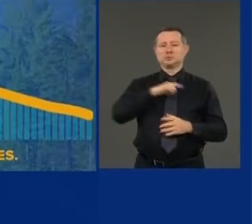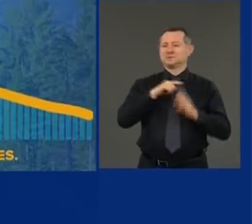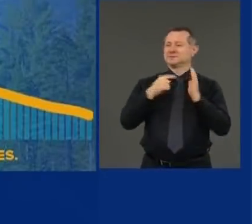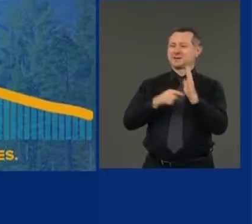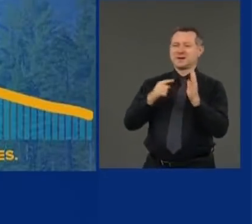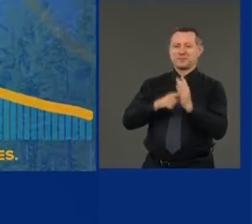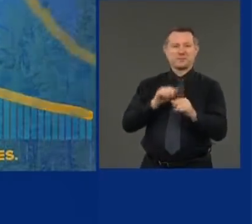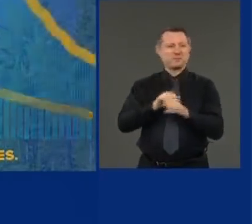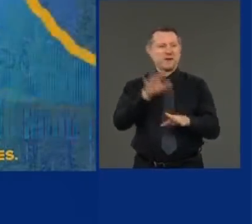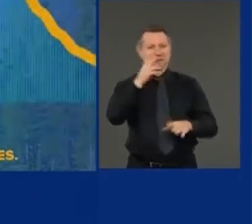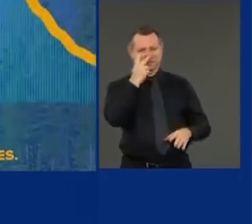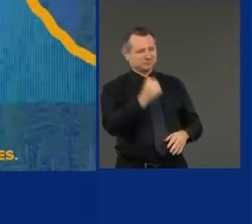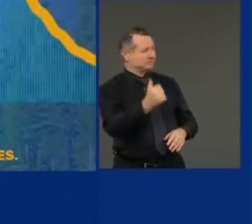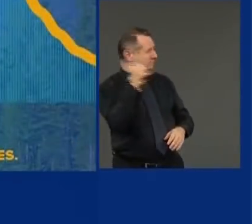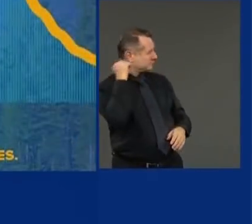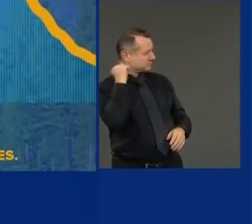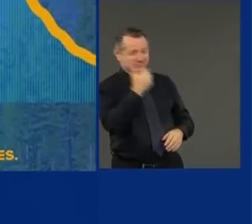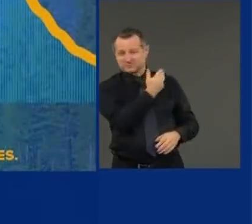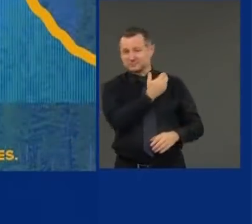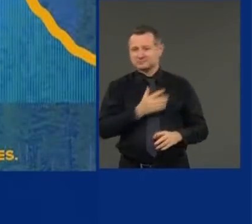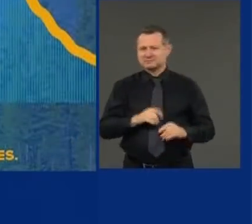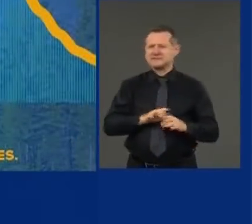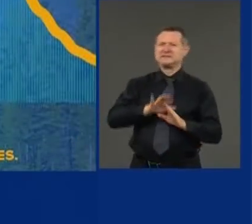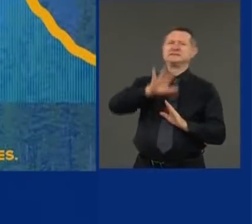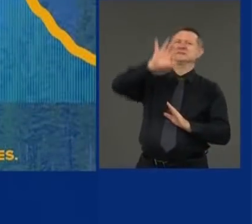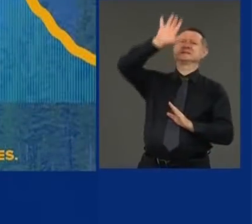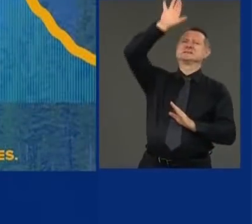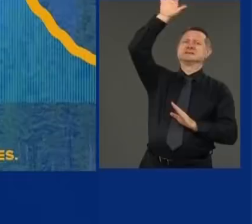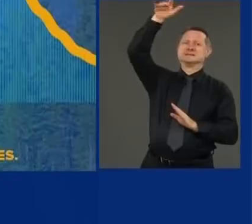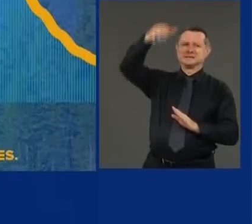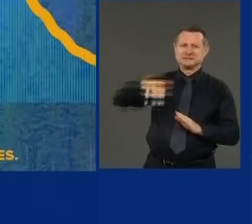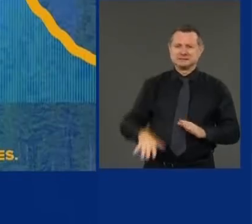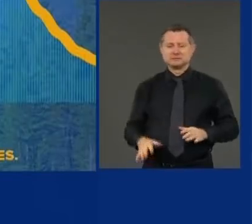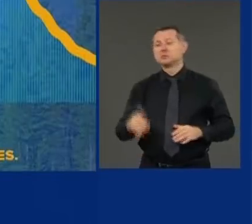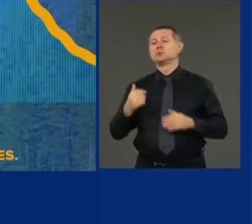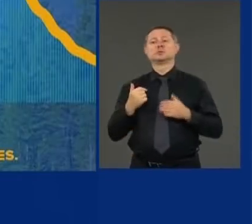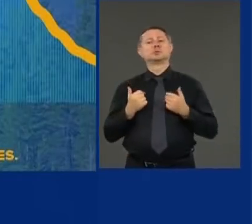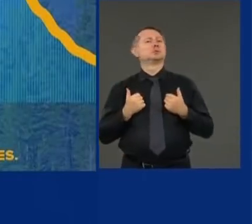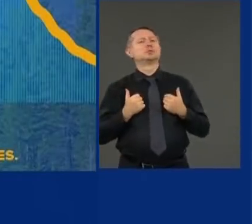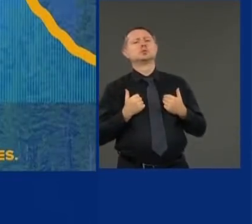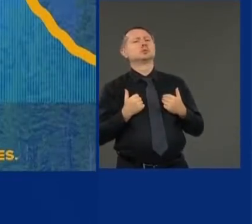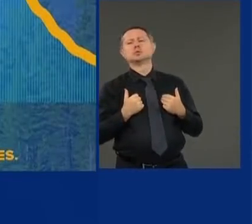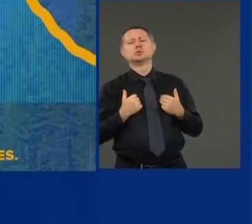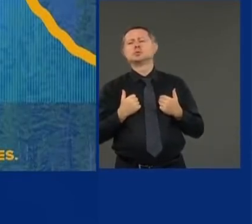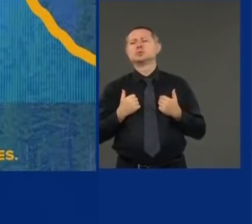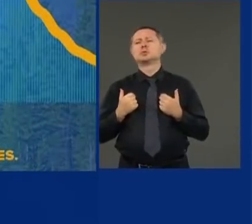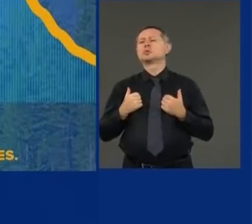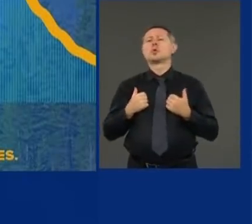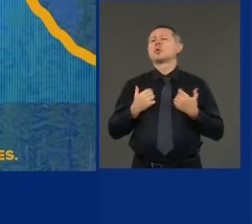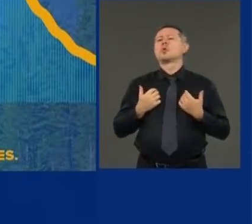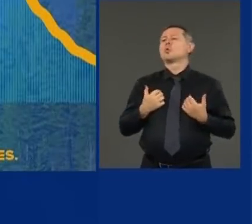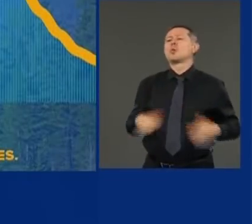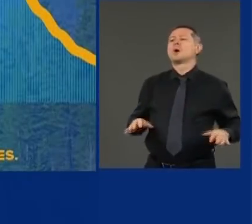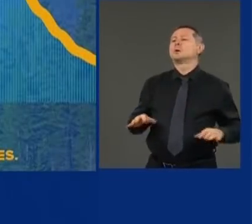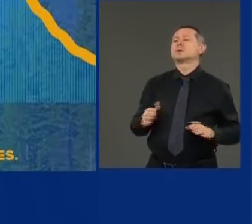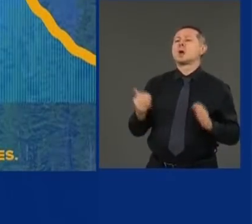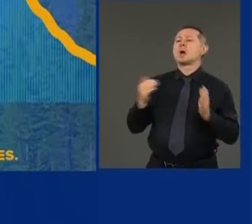BEST INFECTION RATE IN THE UNITED STATES. I LIKE TO SAY THAT WE CROSSED THE MOUNTAIN.